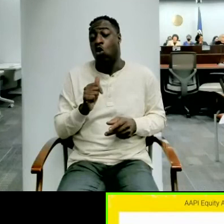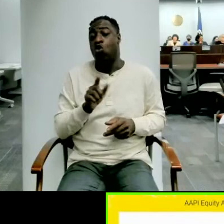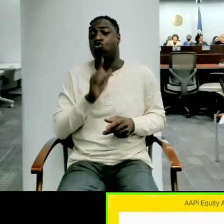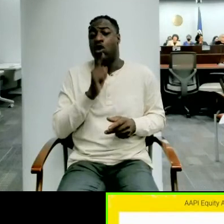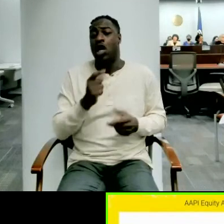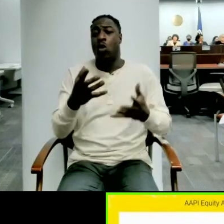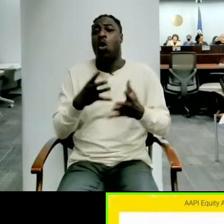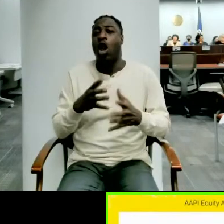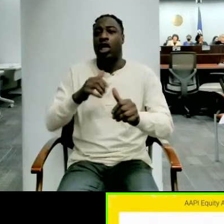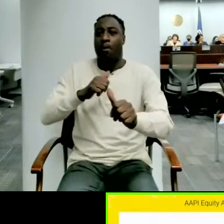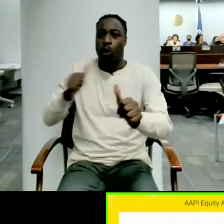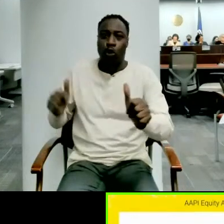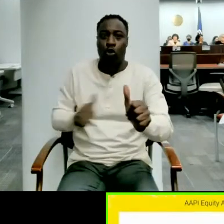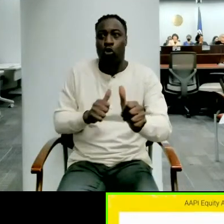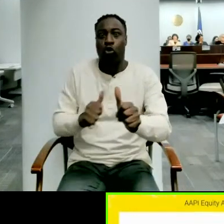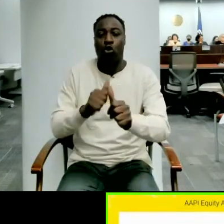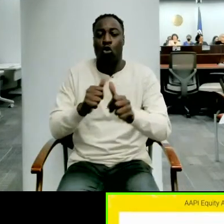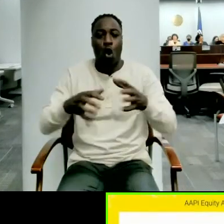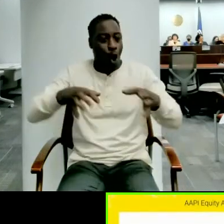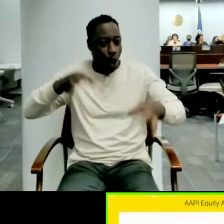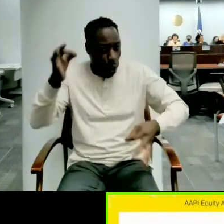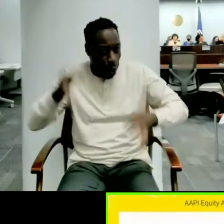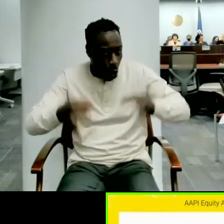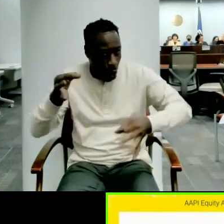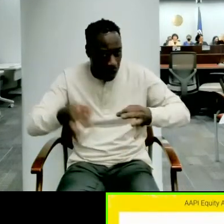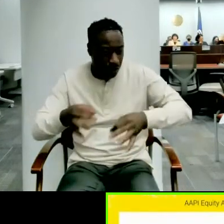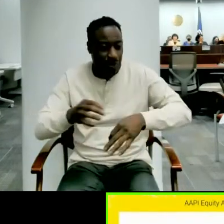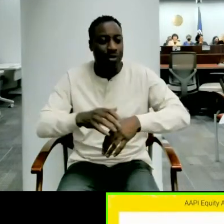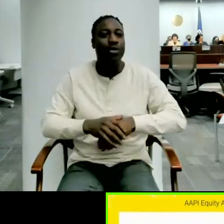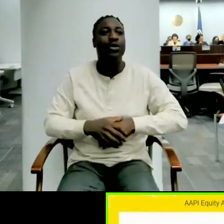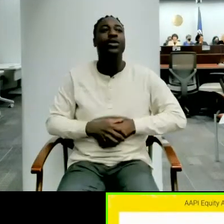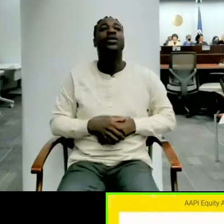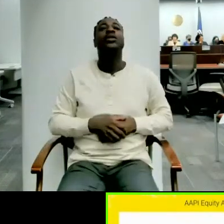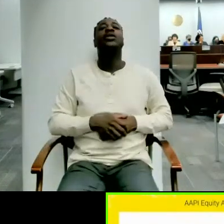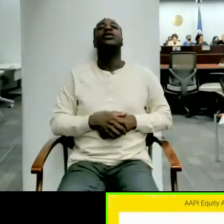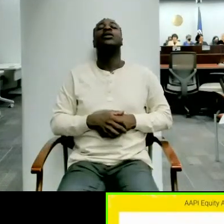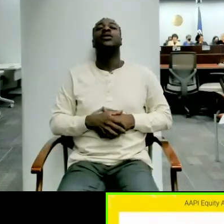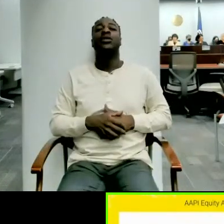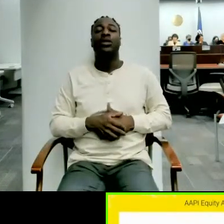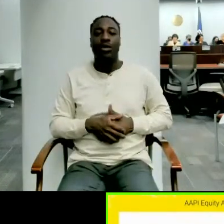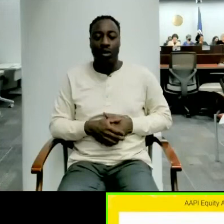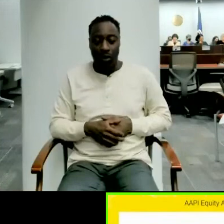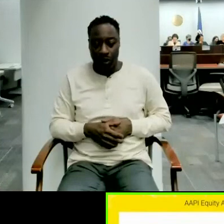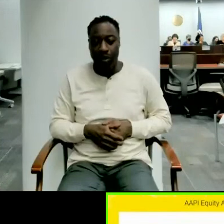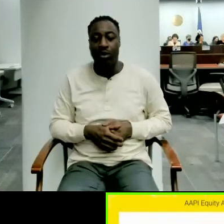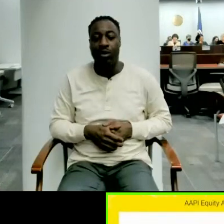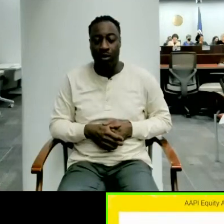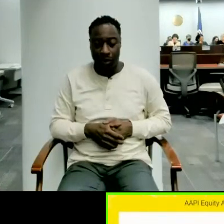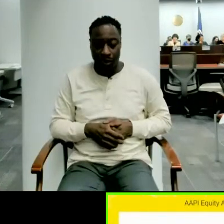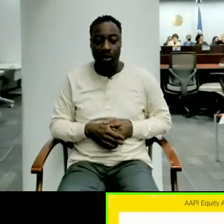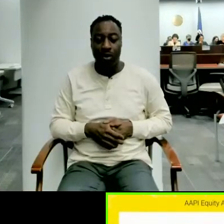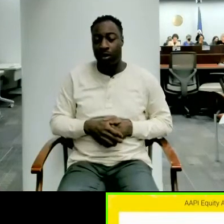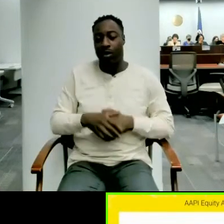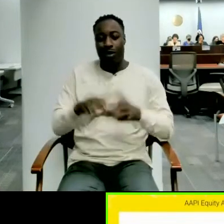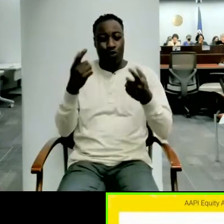pursue litigation or other means um in terms of getting redress for themselves or their families.